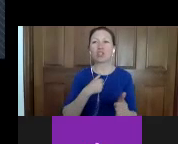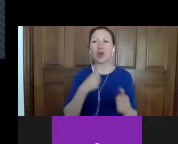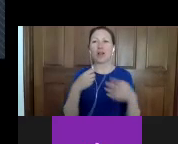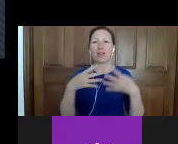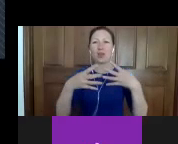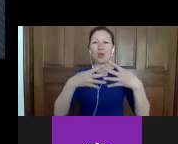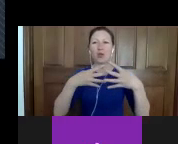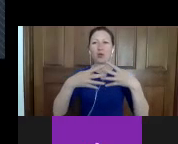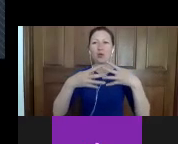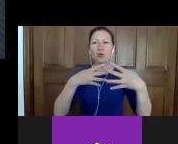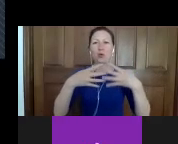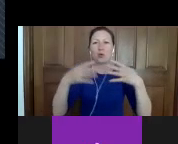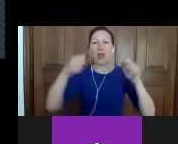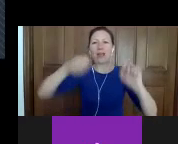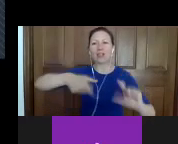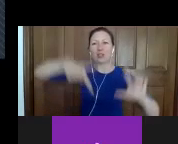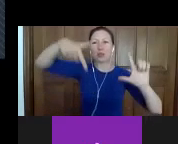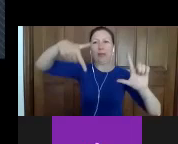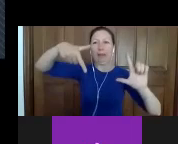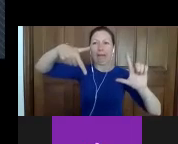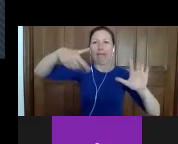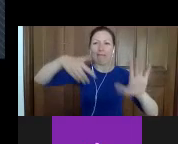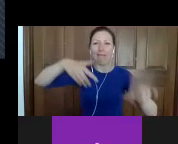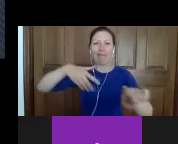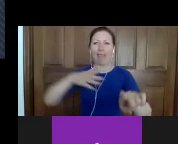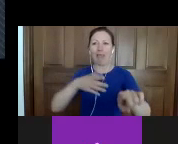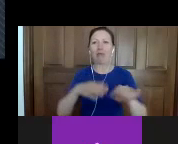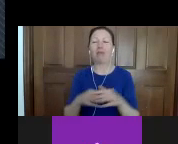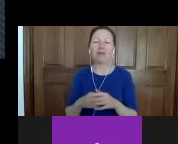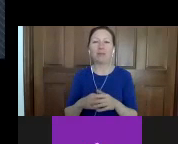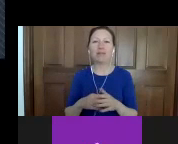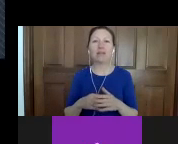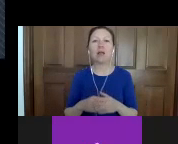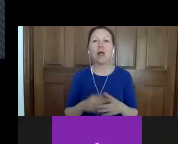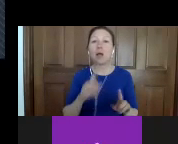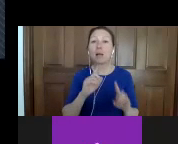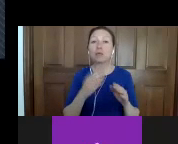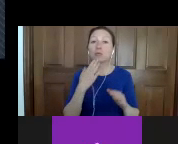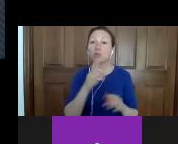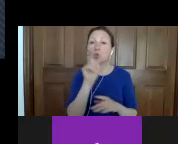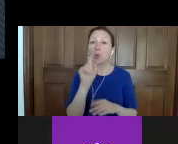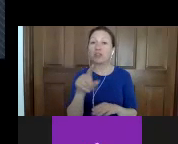it's blocking the screen share. Great questions so far. Keep them coming.